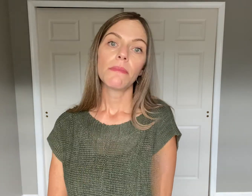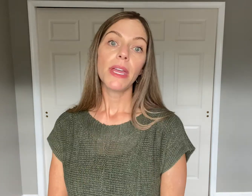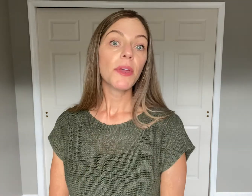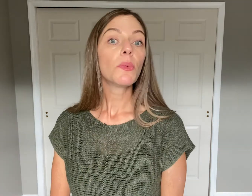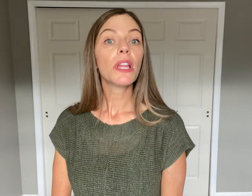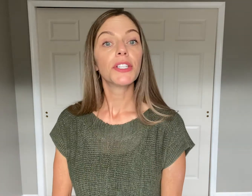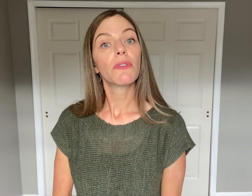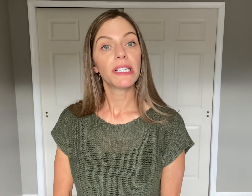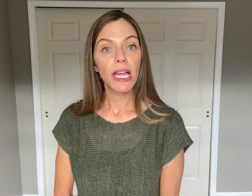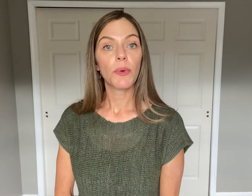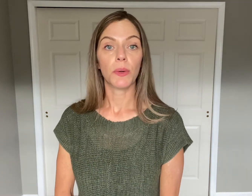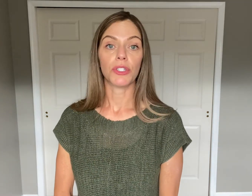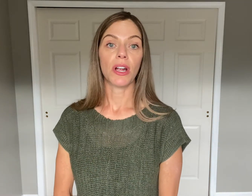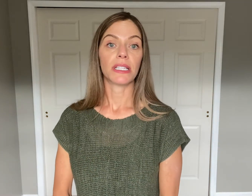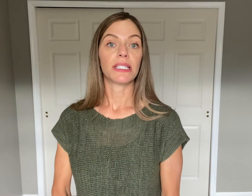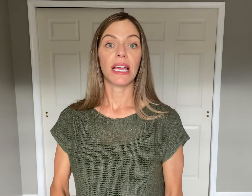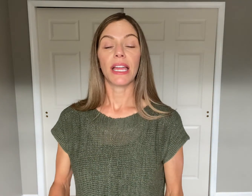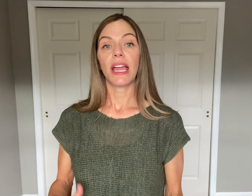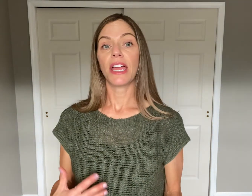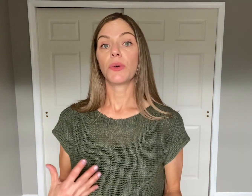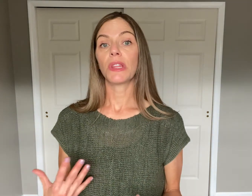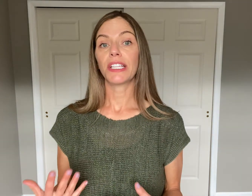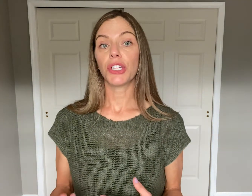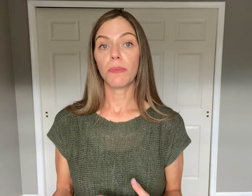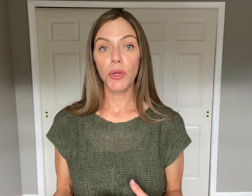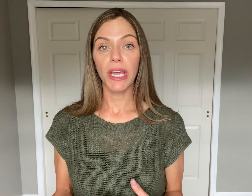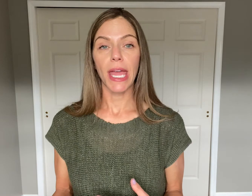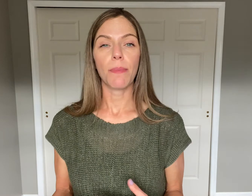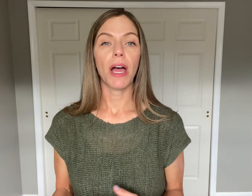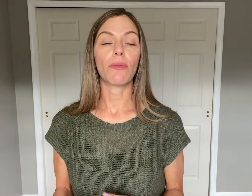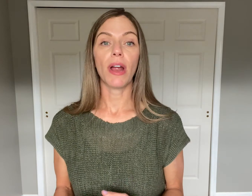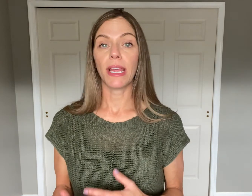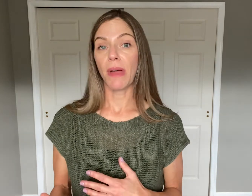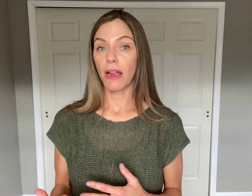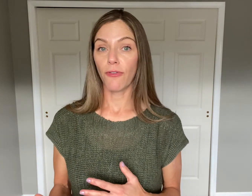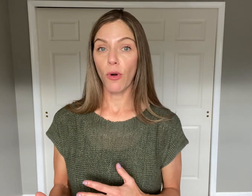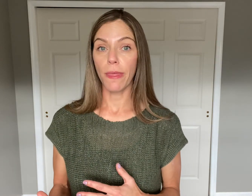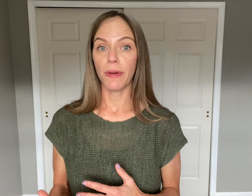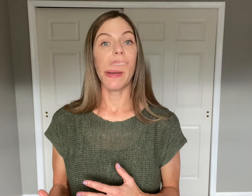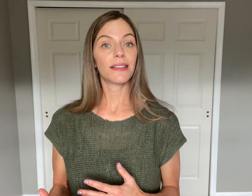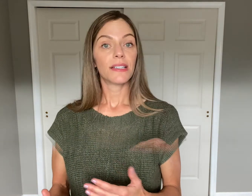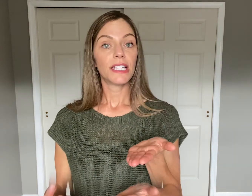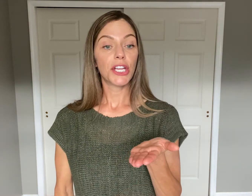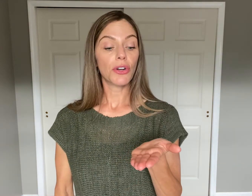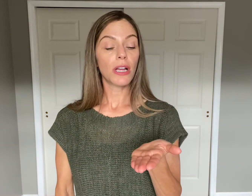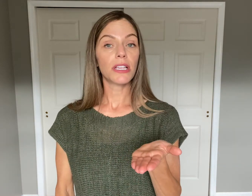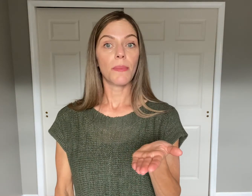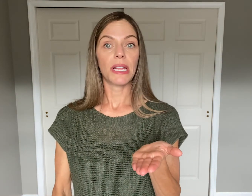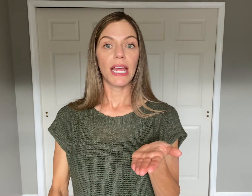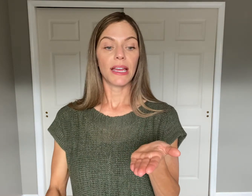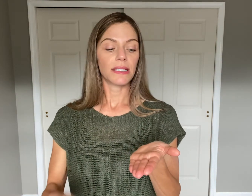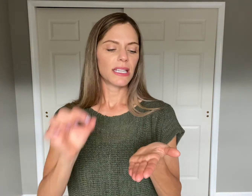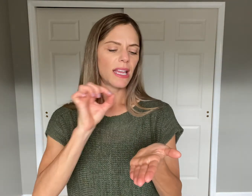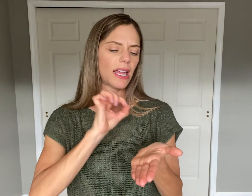Maybe you would like to write down what you were trying to say and you would like to communicate by writing back and forth a bit. Take your non-dominant hand